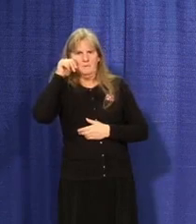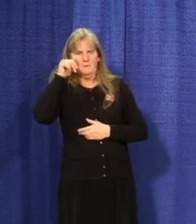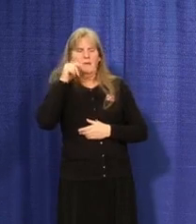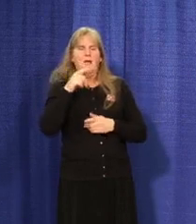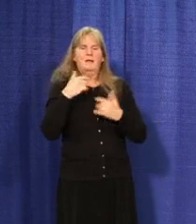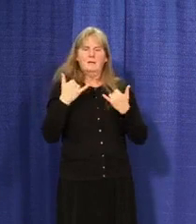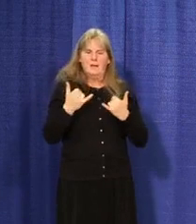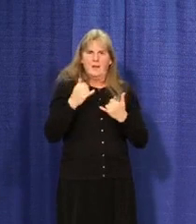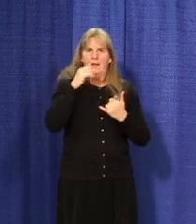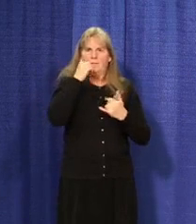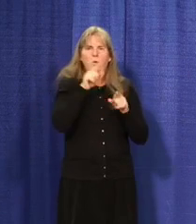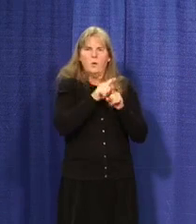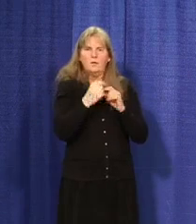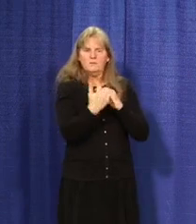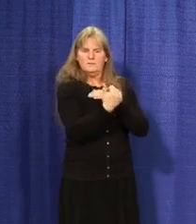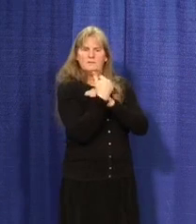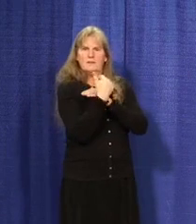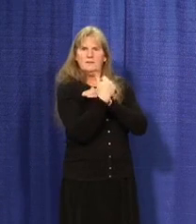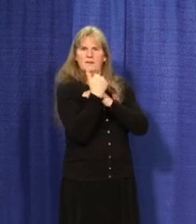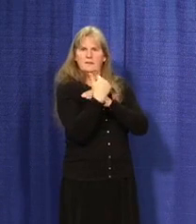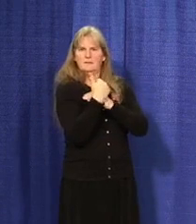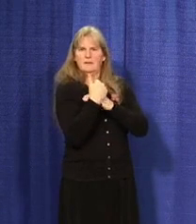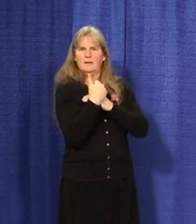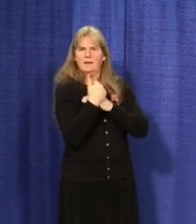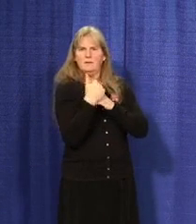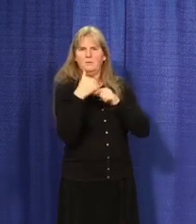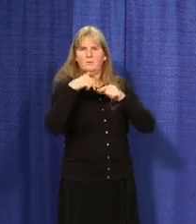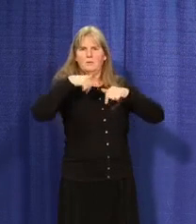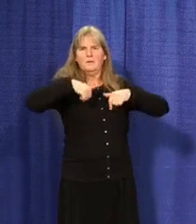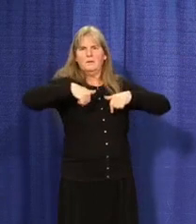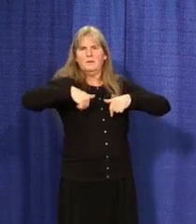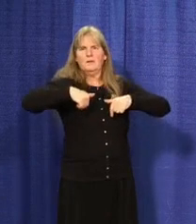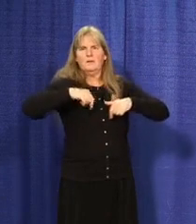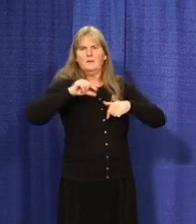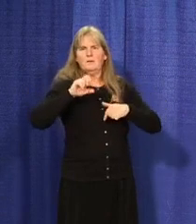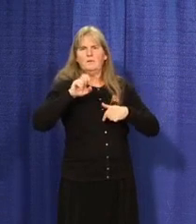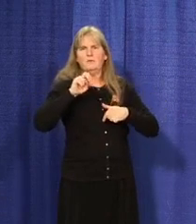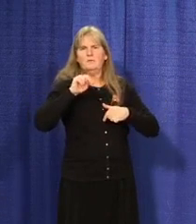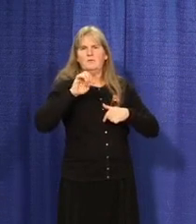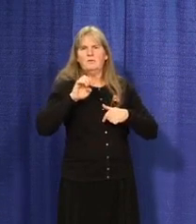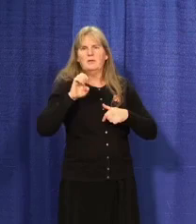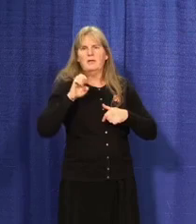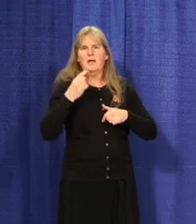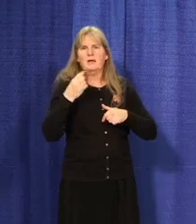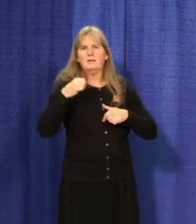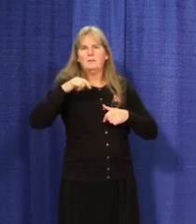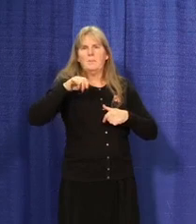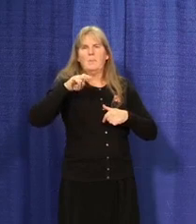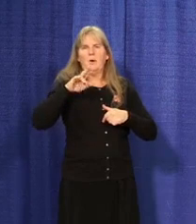today and tomorrow is also on the gene expert.